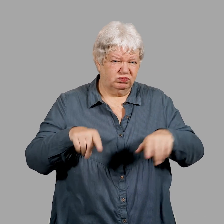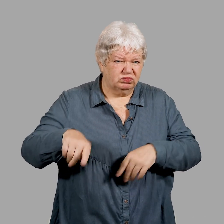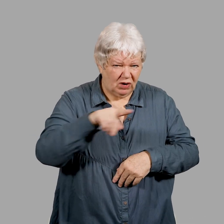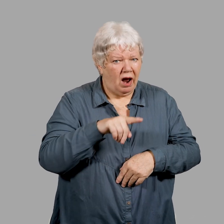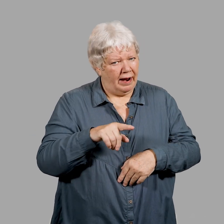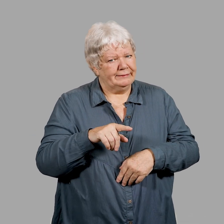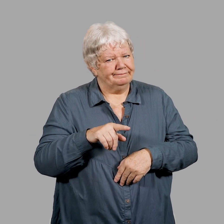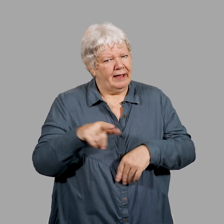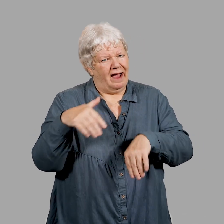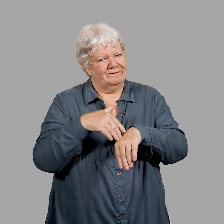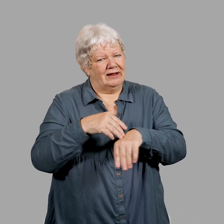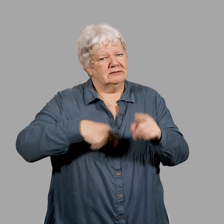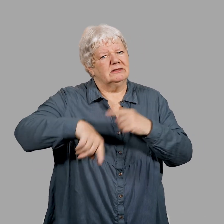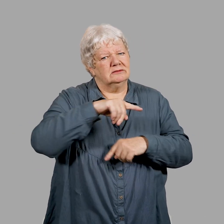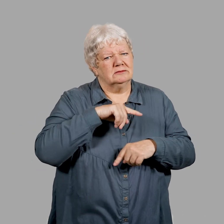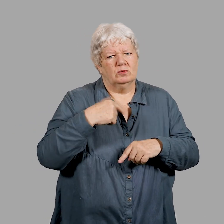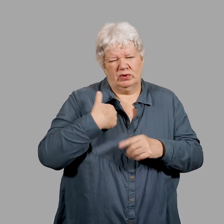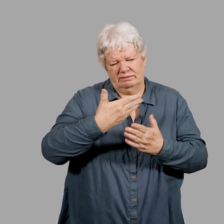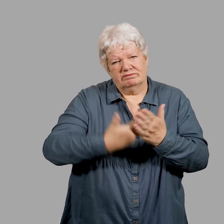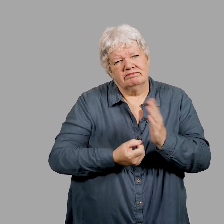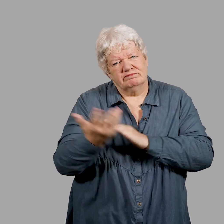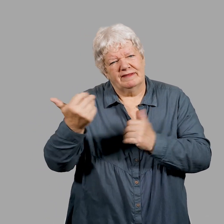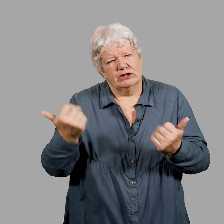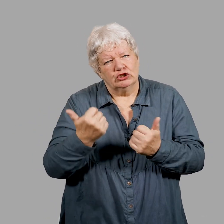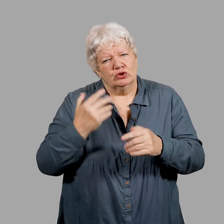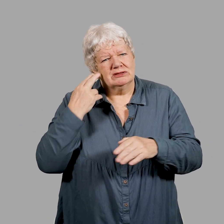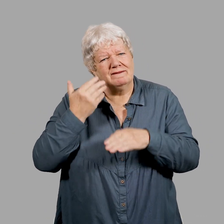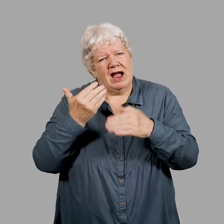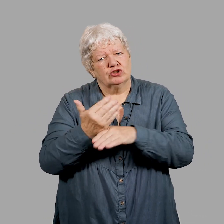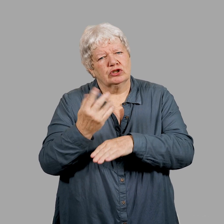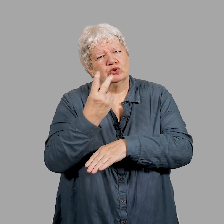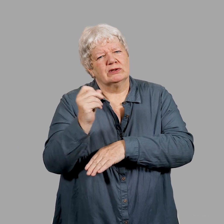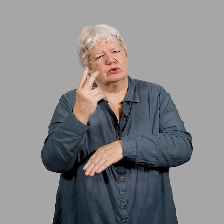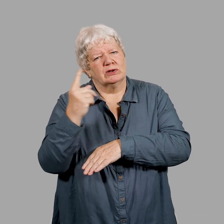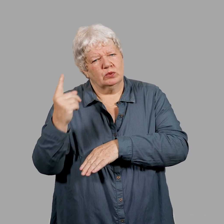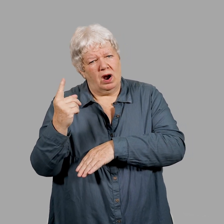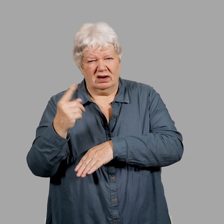(as documented in our progress questionnaire submitted to Deaf Action in 2021),